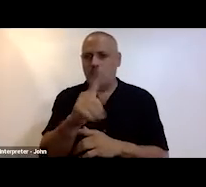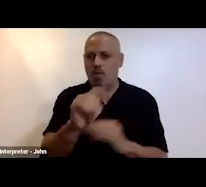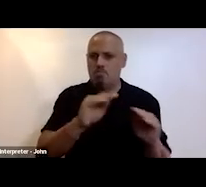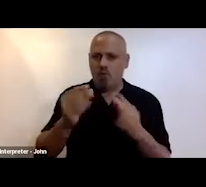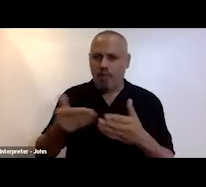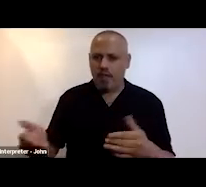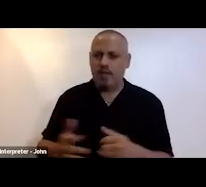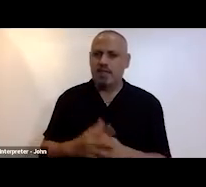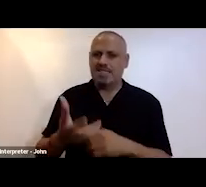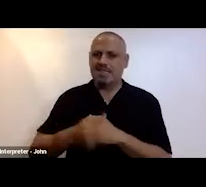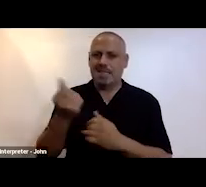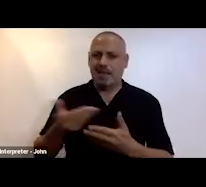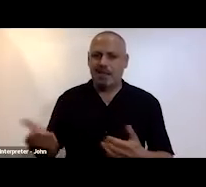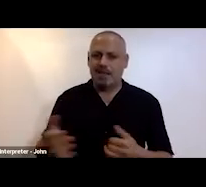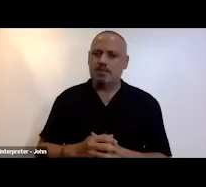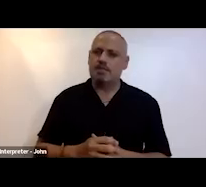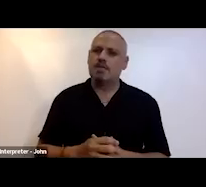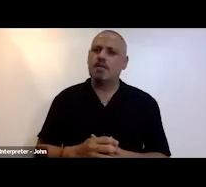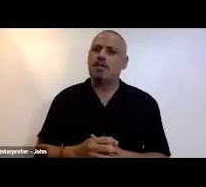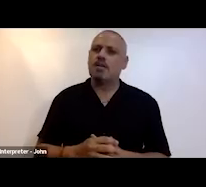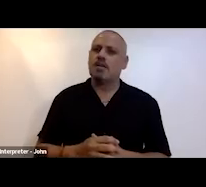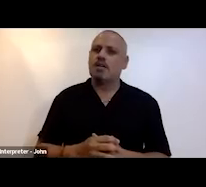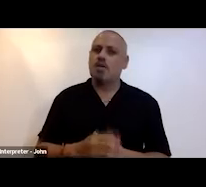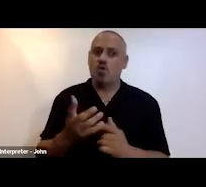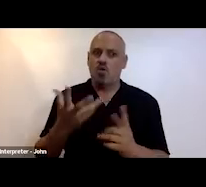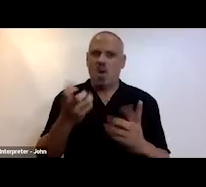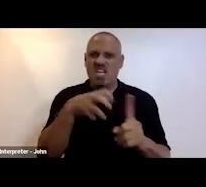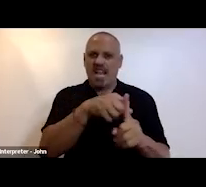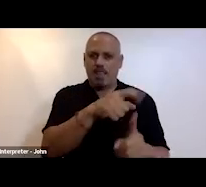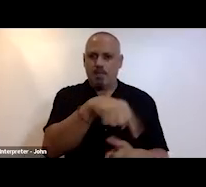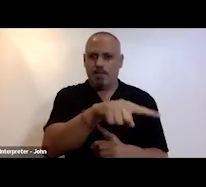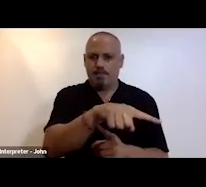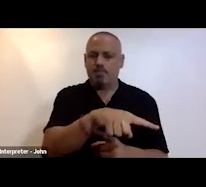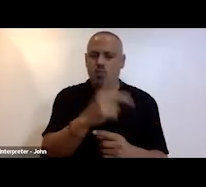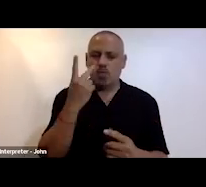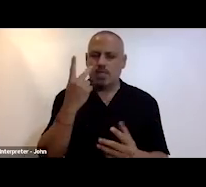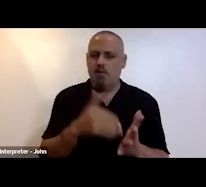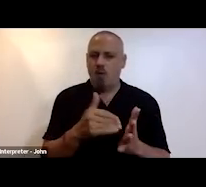stealing things, or are out to get them. And so we do see a lot of that. So what you might experience